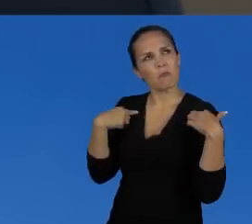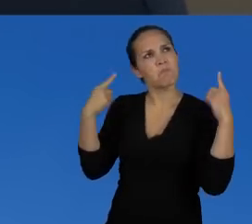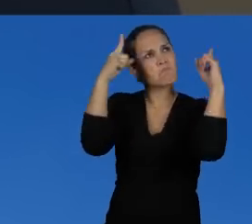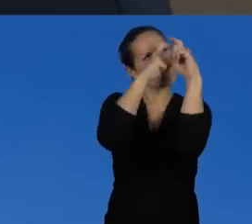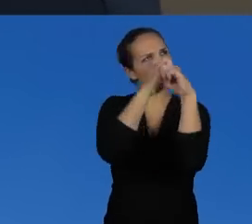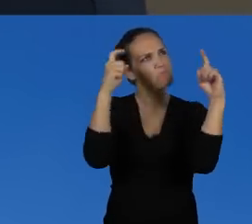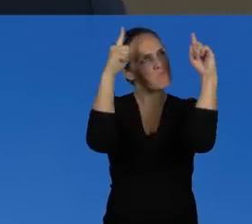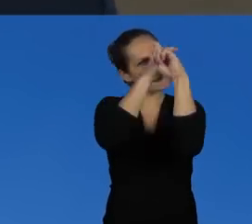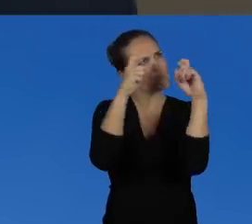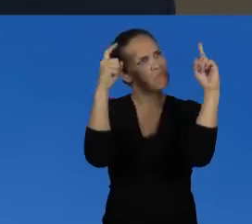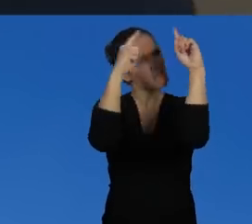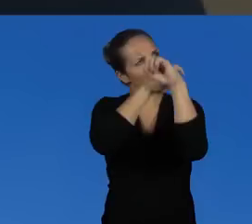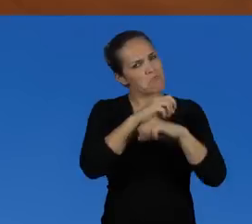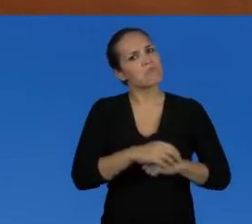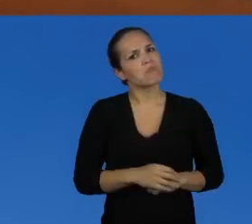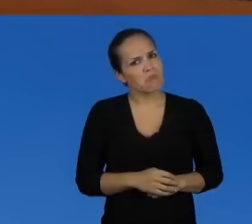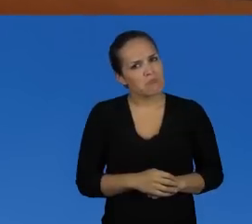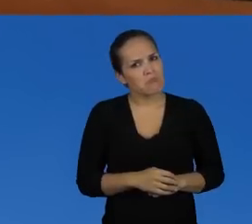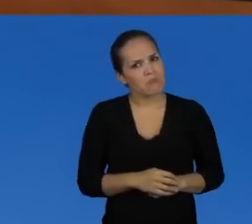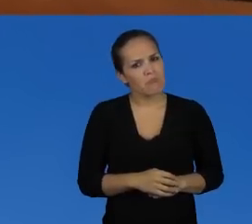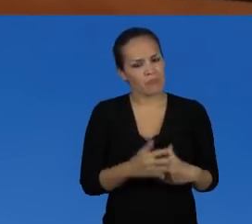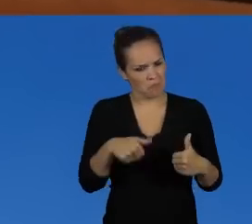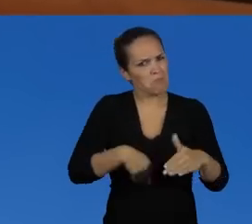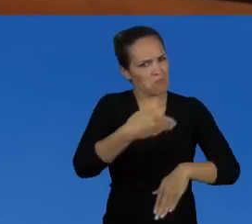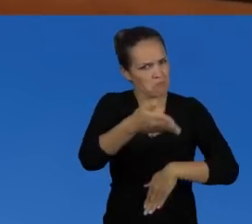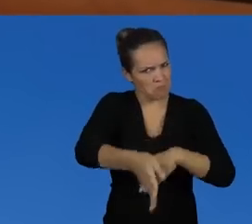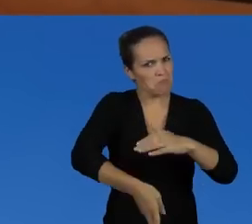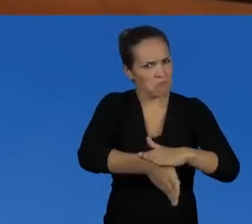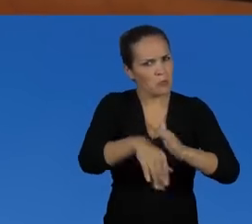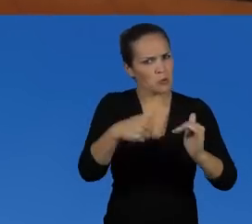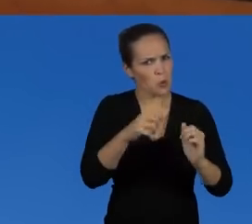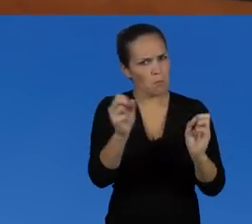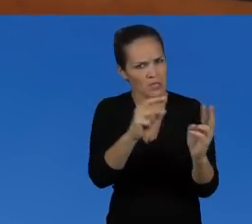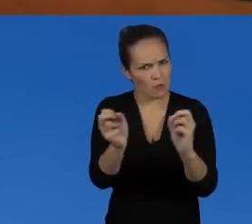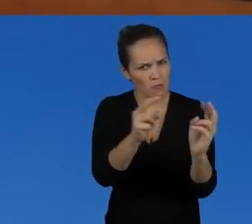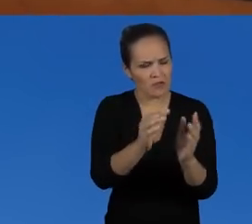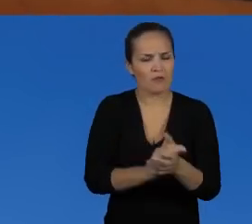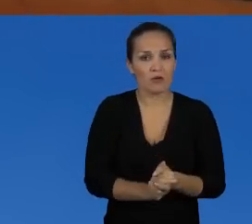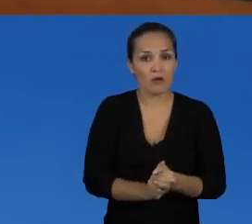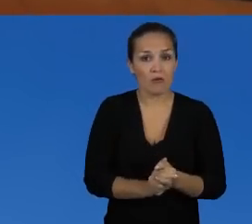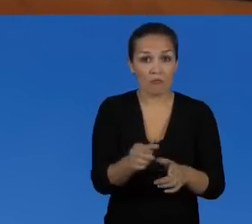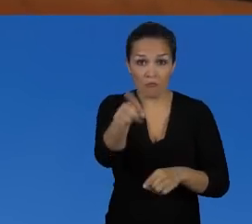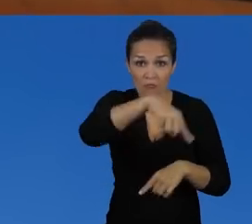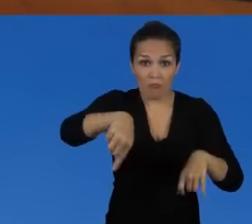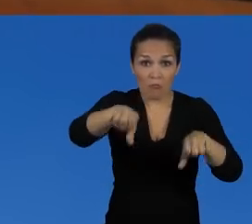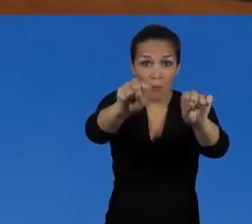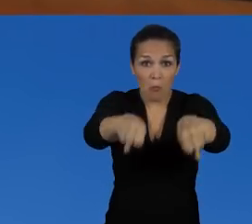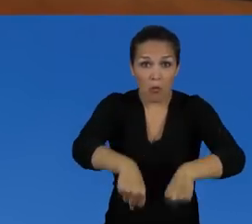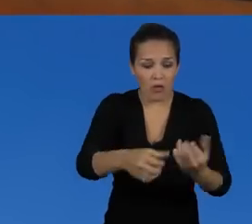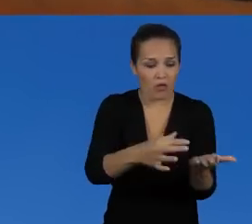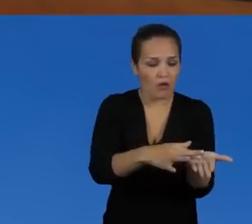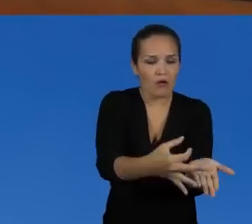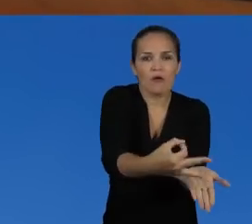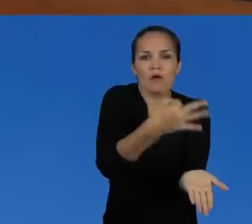who also gifted me others I will use today. We all have the possibility to take the pill